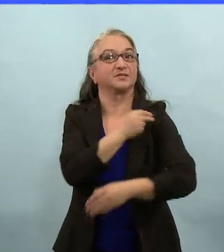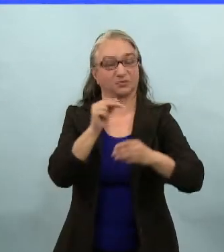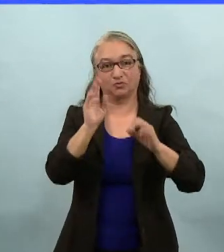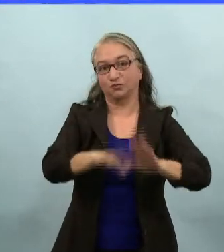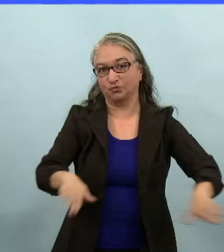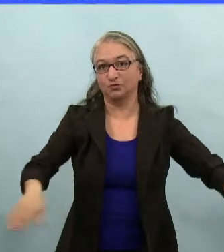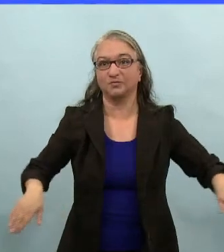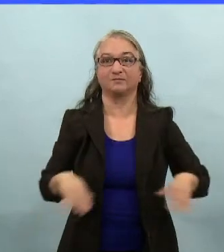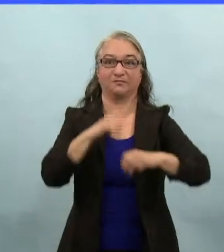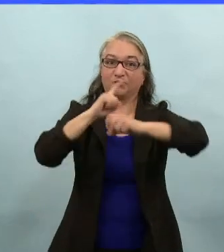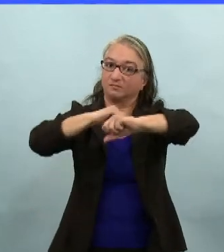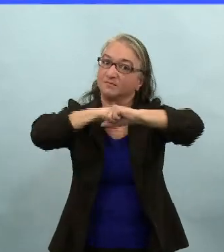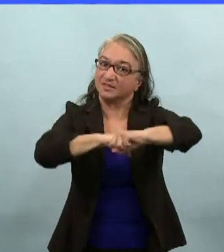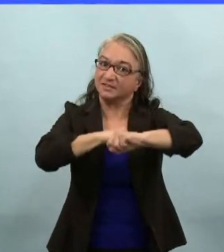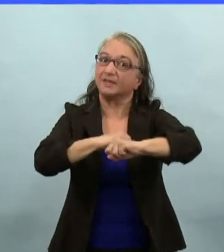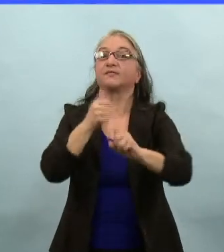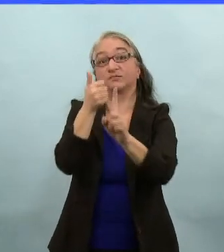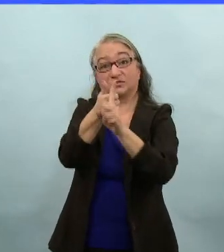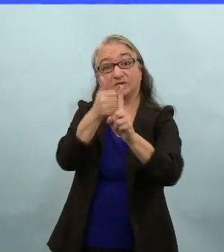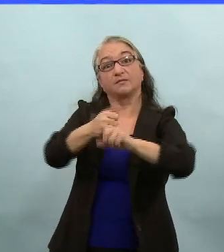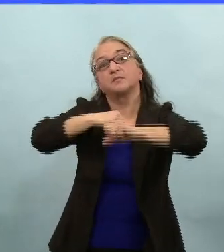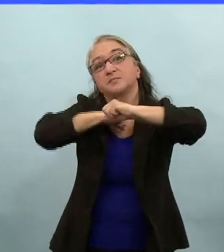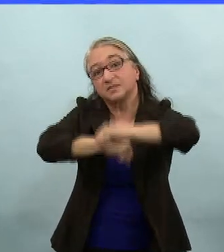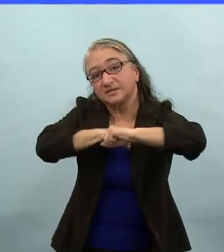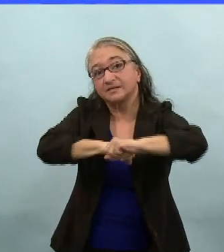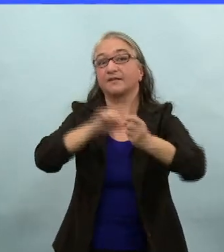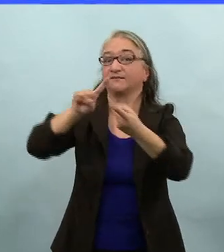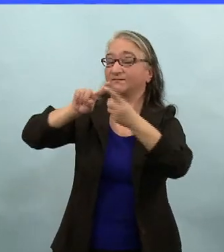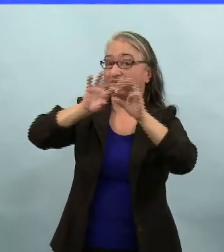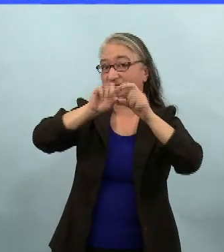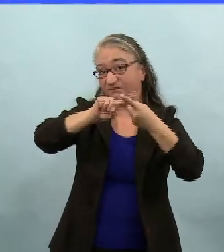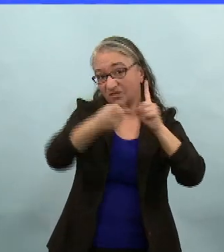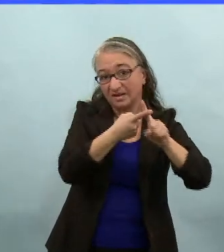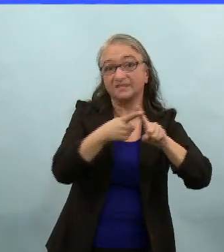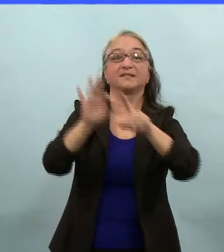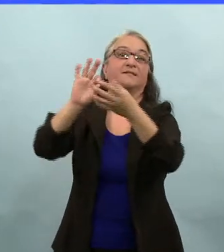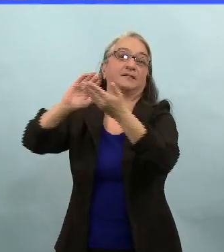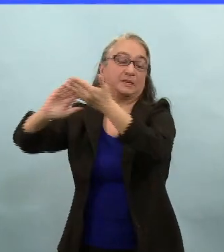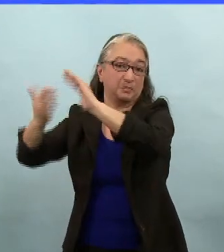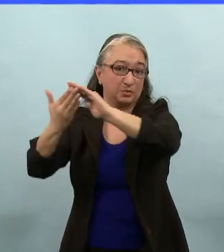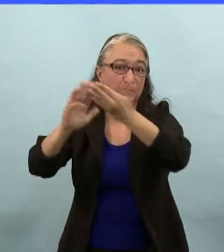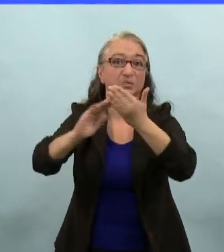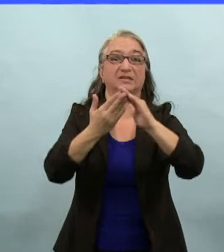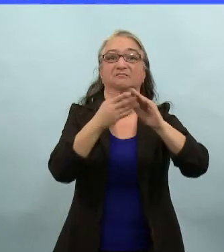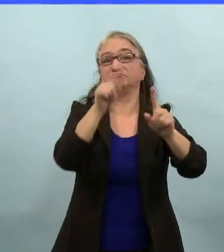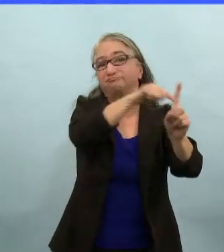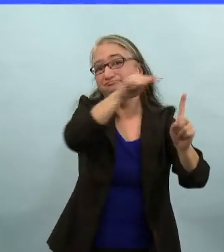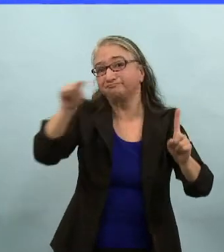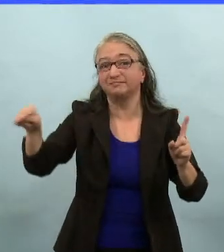if your child has not yet received their first dose we will be returning to schools as soon